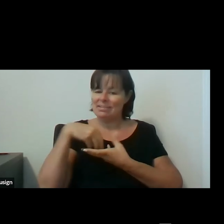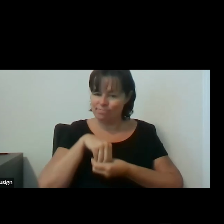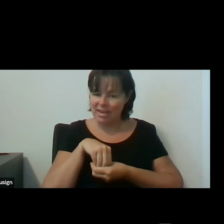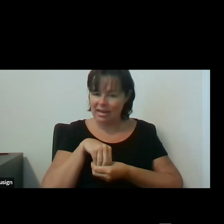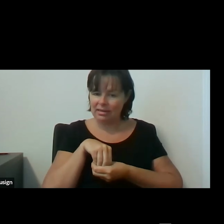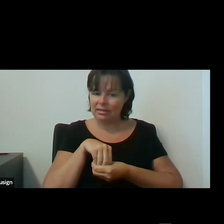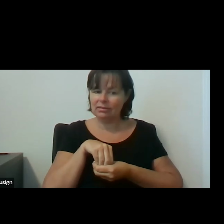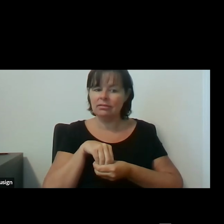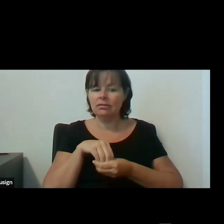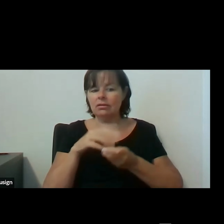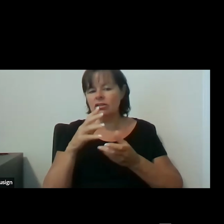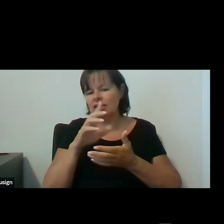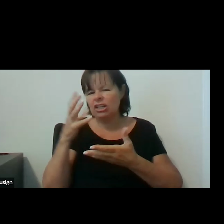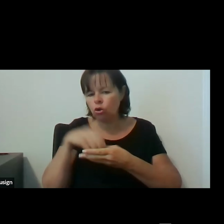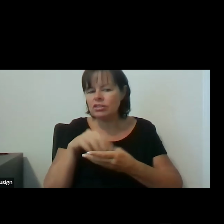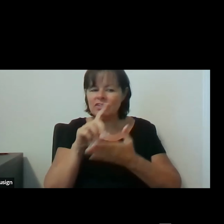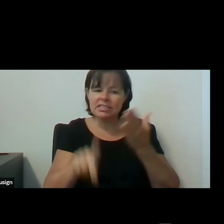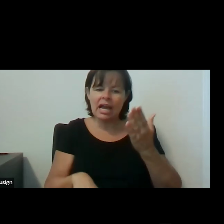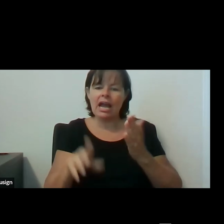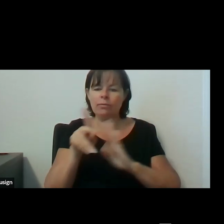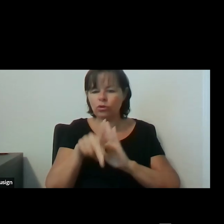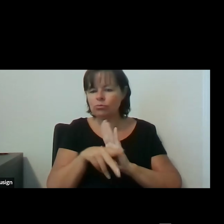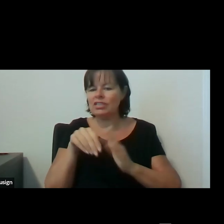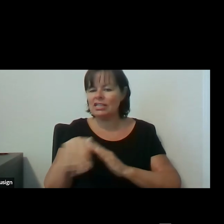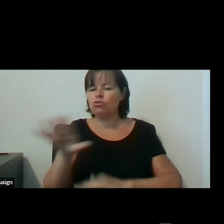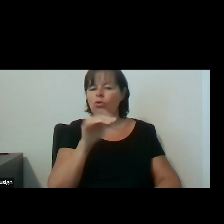design practices and principles into your day-to-day would love to hear from y'all